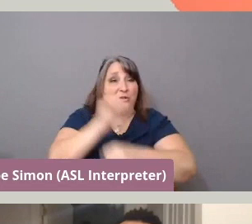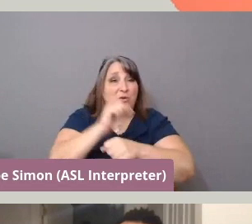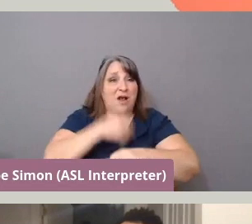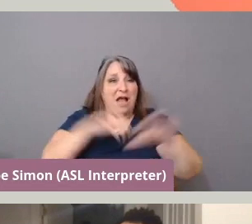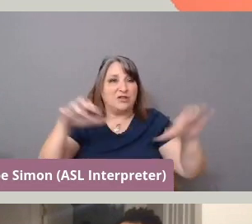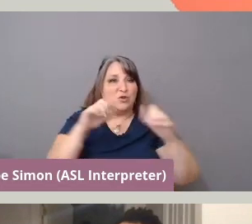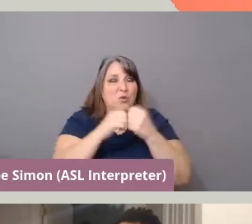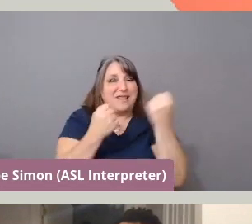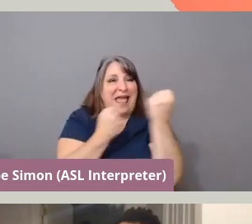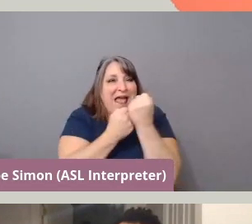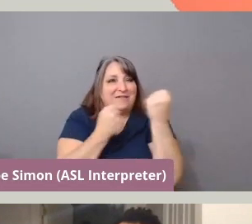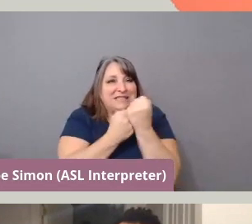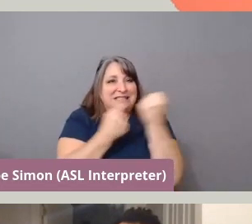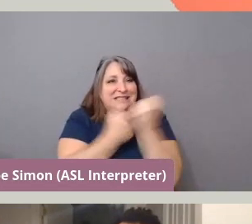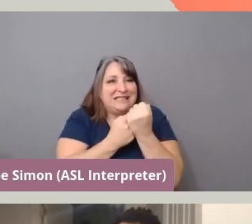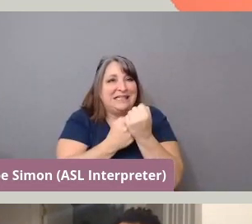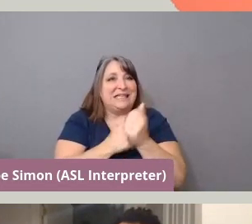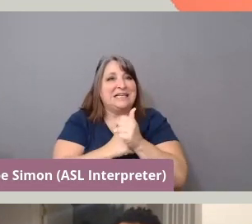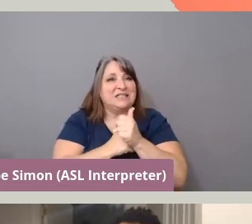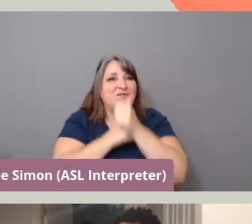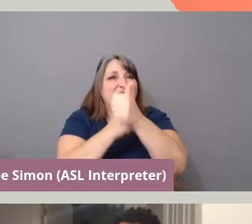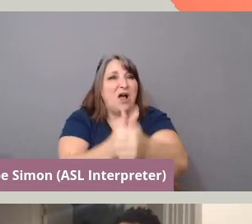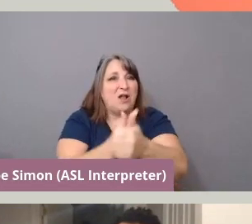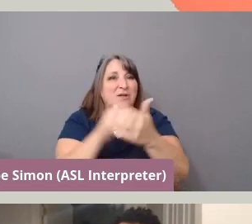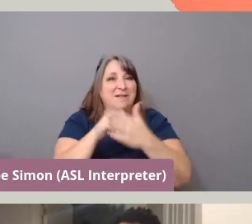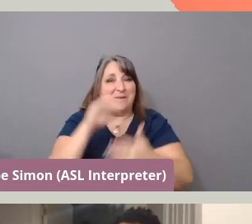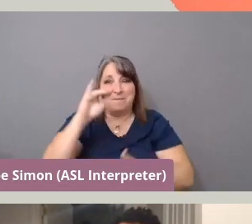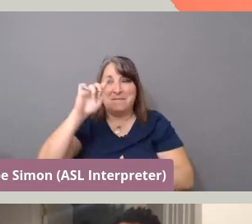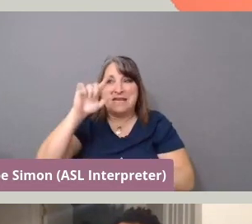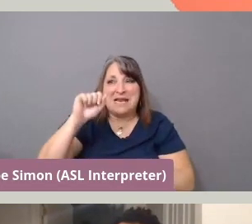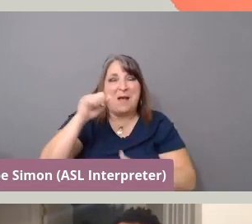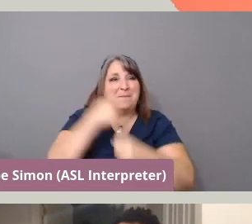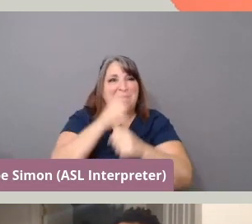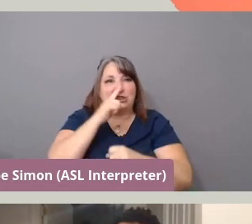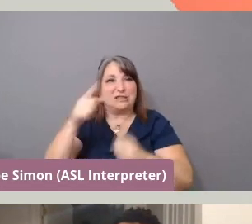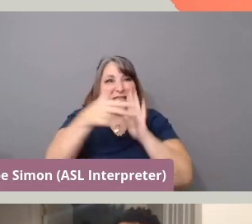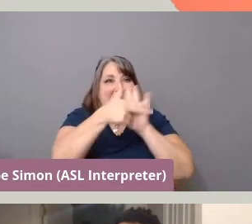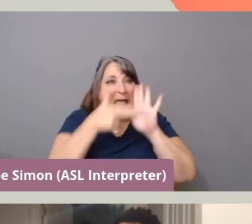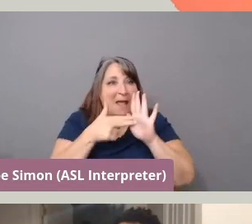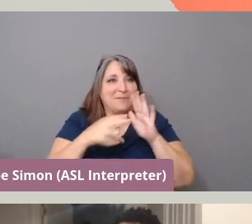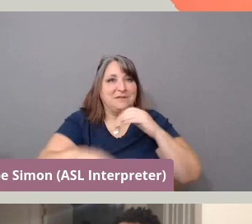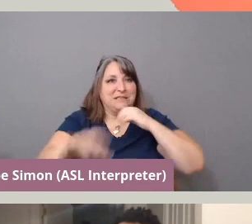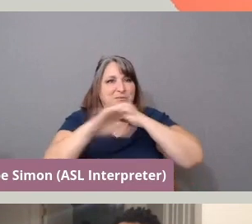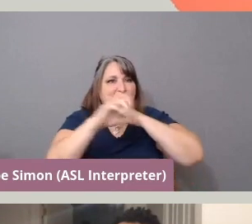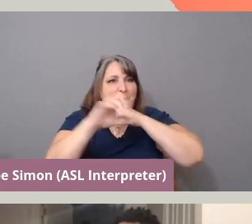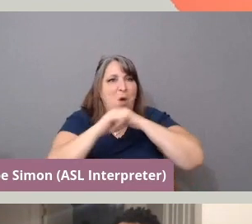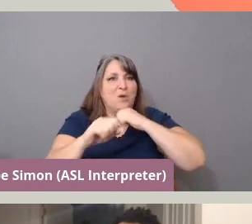is following that media, being sure it's labeled, it's promoted, it's advertised, it's talked about,